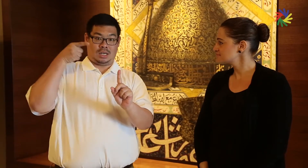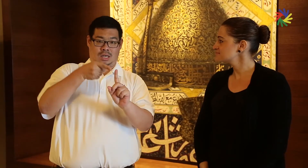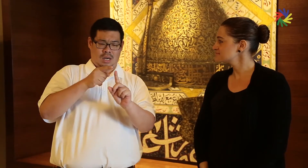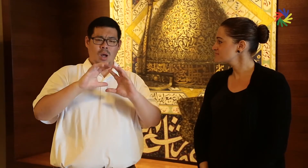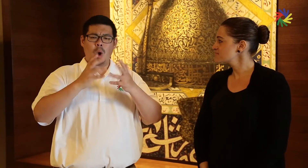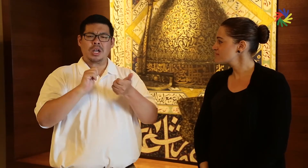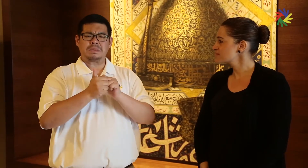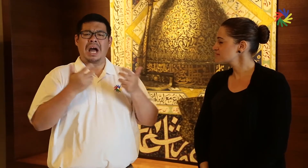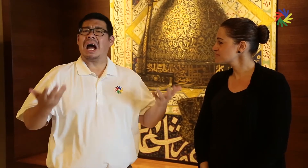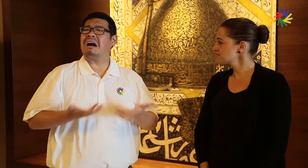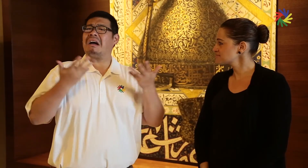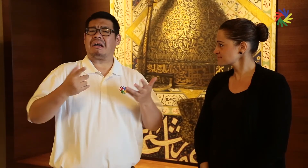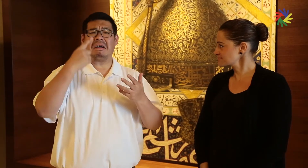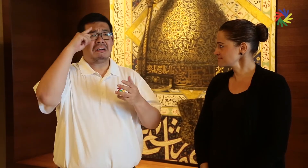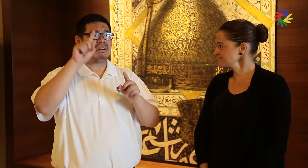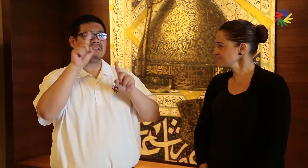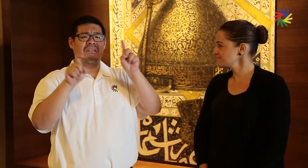I am responsible for world sports,